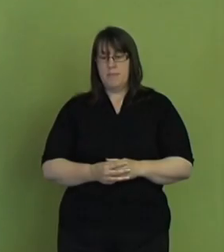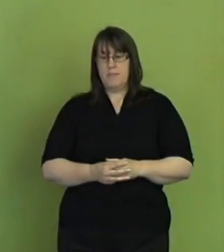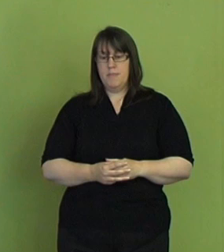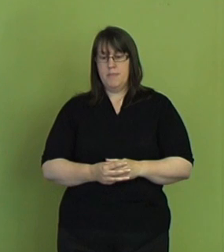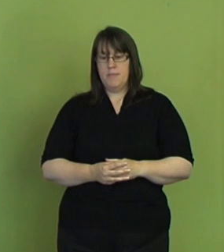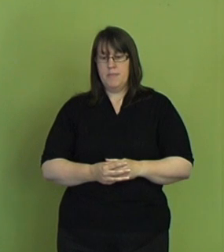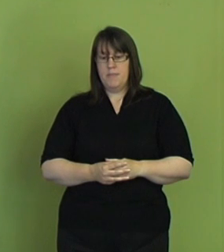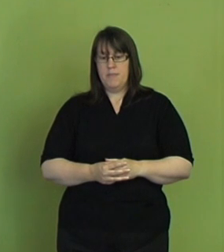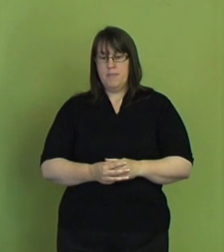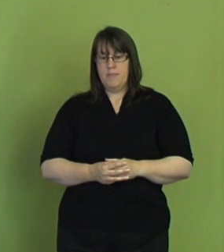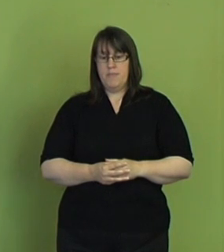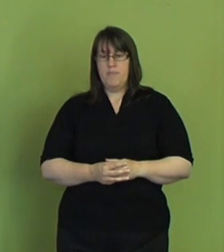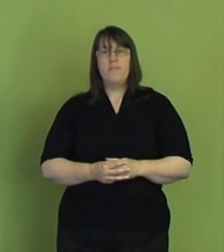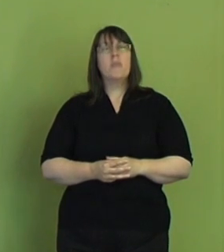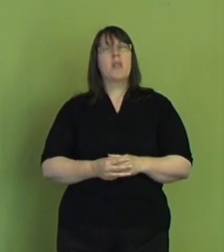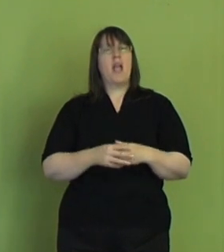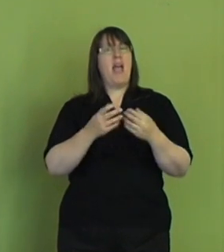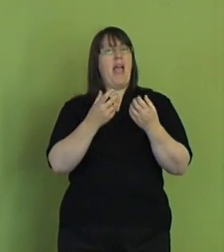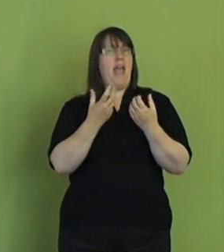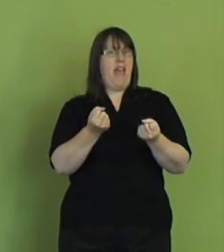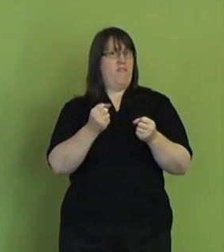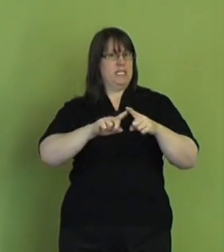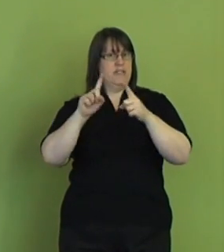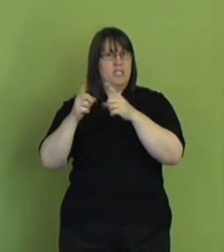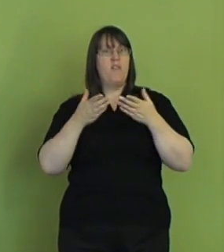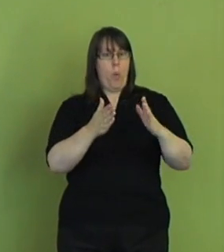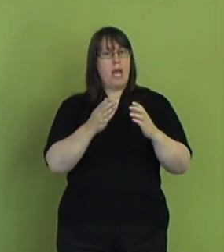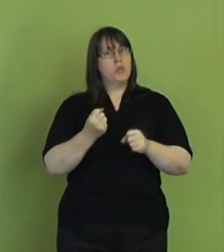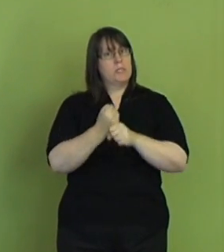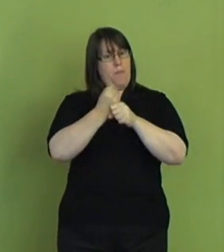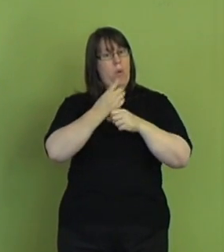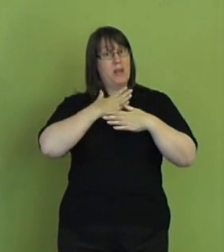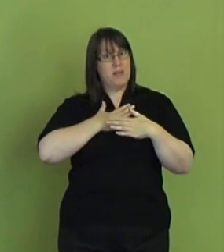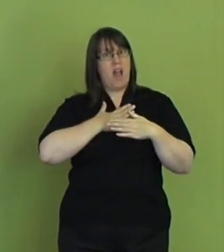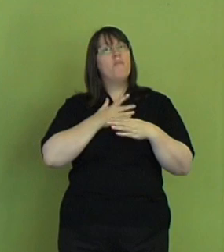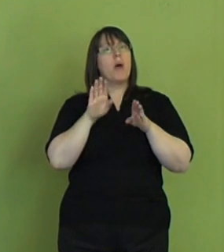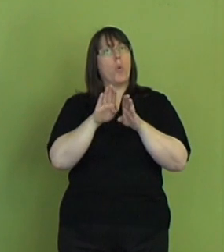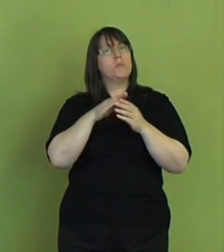There are lots of ways that we can support ourselves and others when we are grieving. And I think, we can think of those